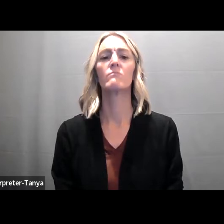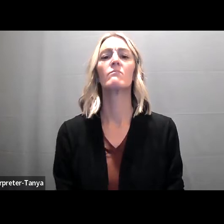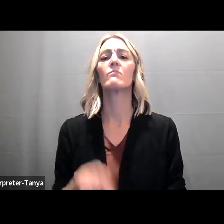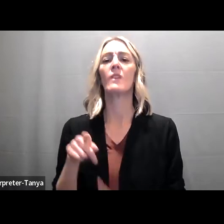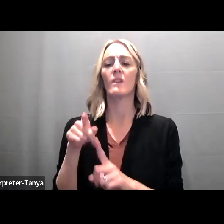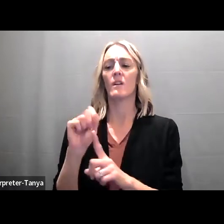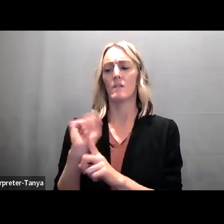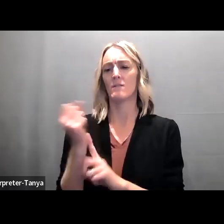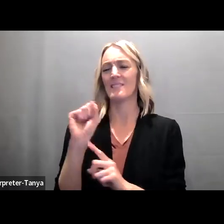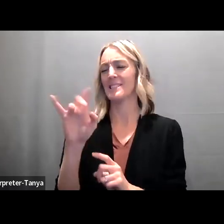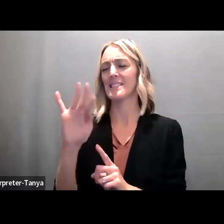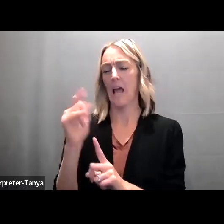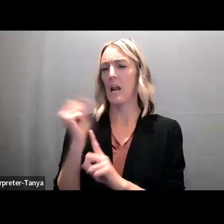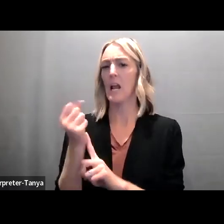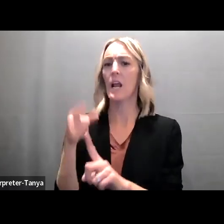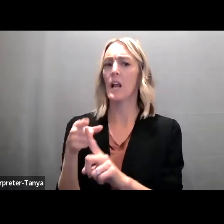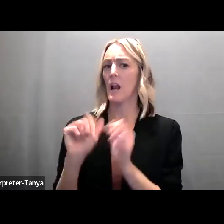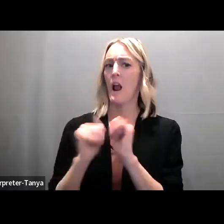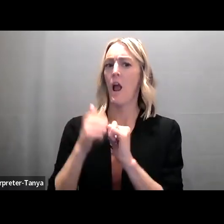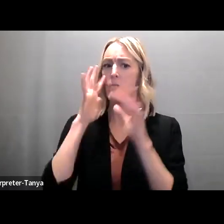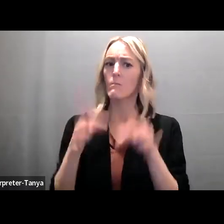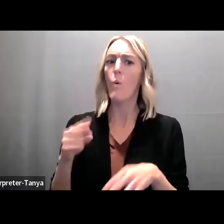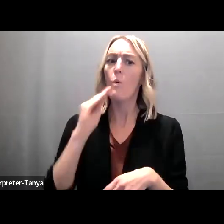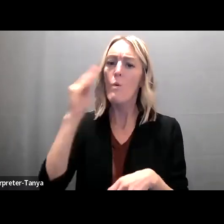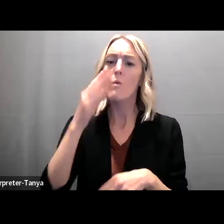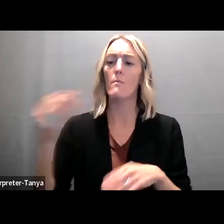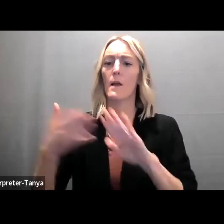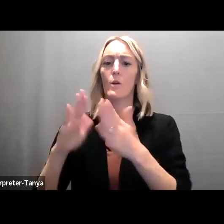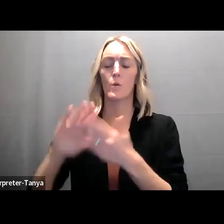It is in the community. It should provide that full access.